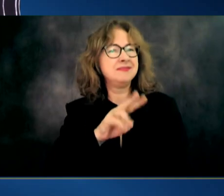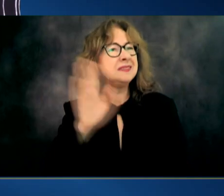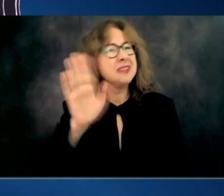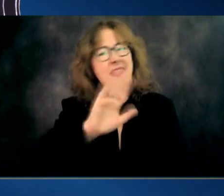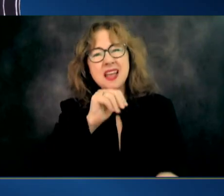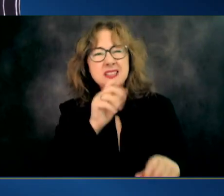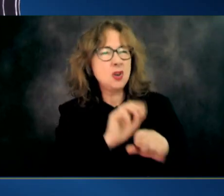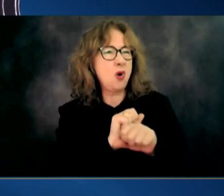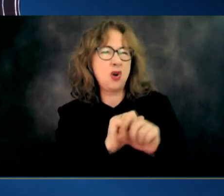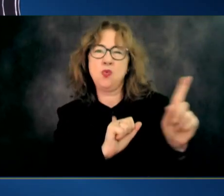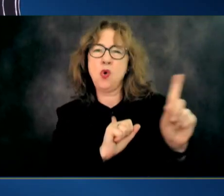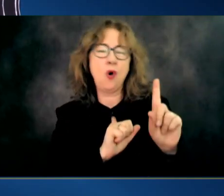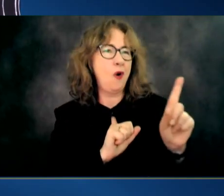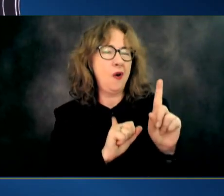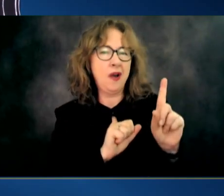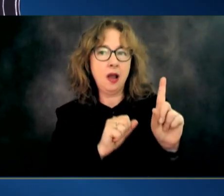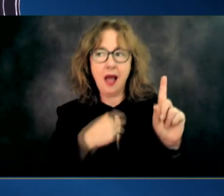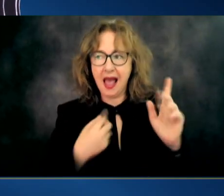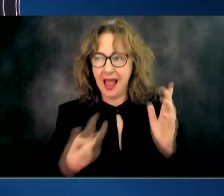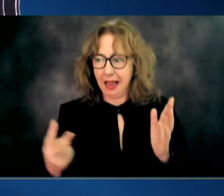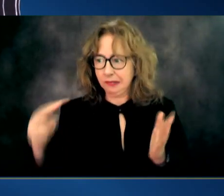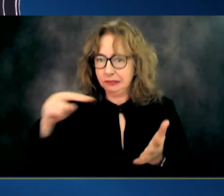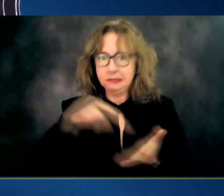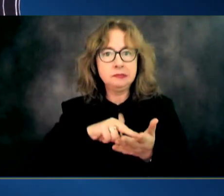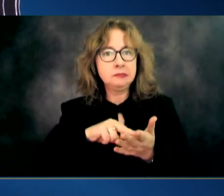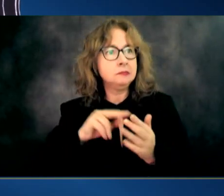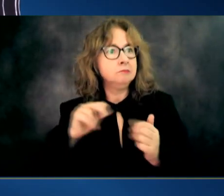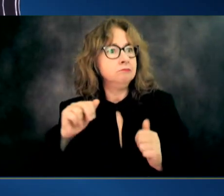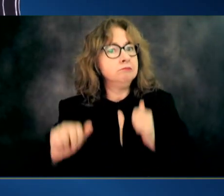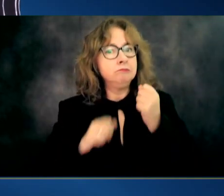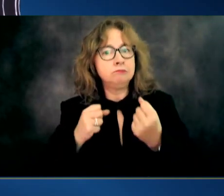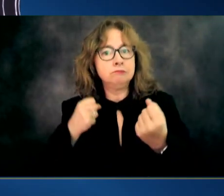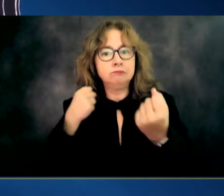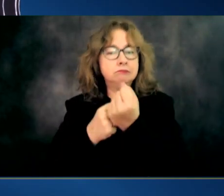that point -- stand up and be my own advocate since I realized I was an adult at this point.